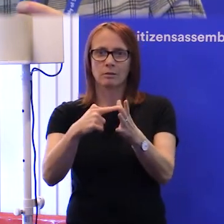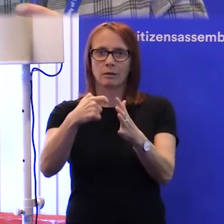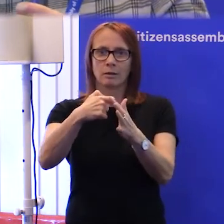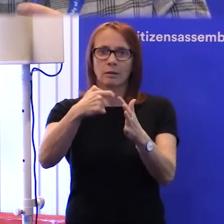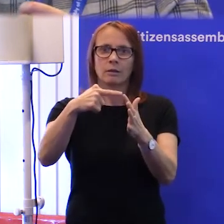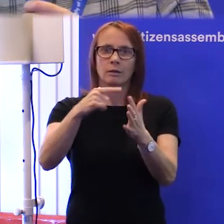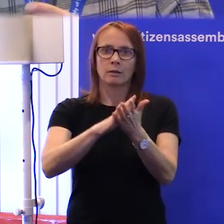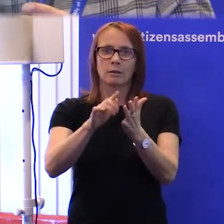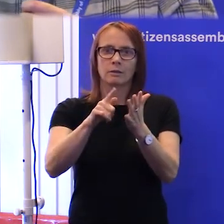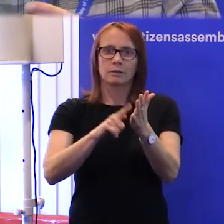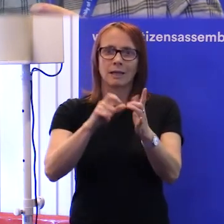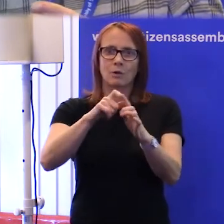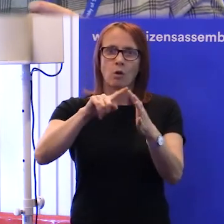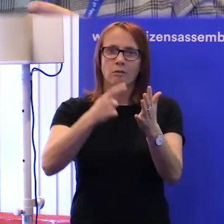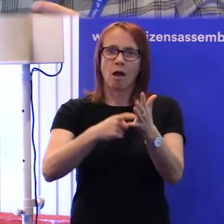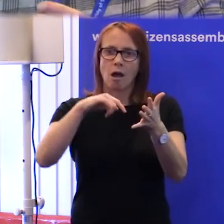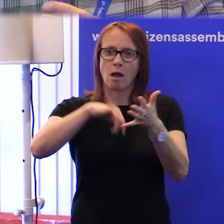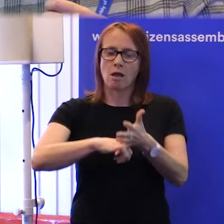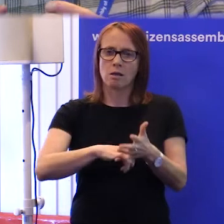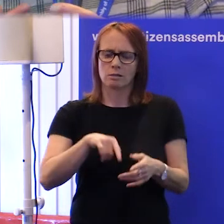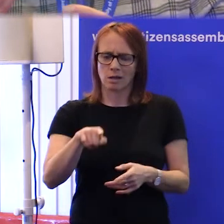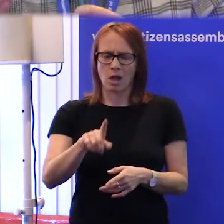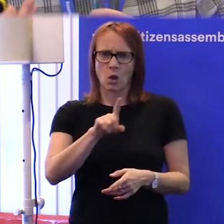we call him stake holders because they're coming in because they believe